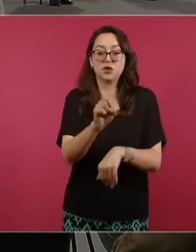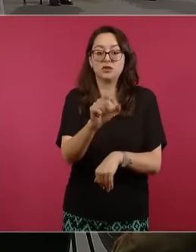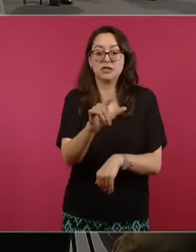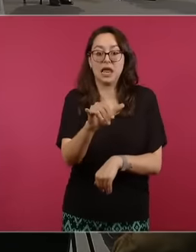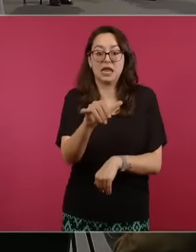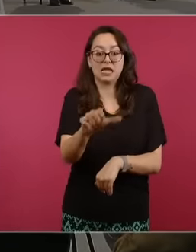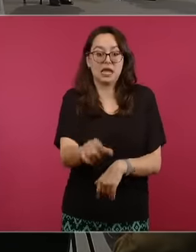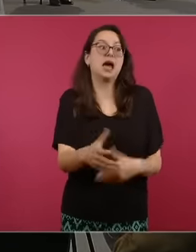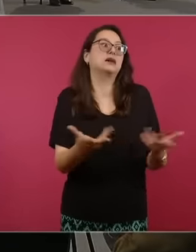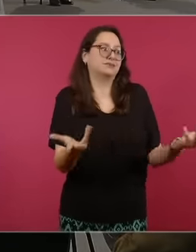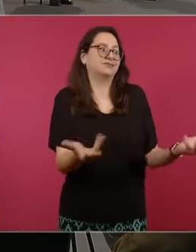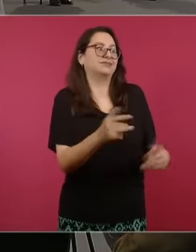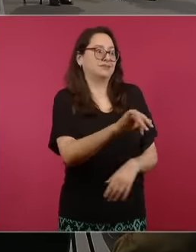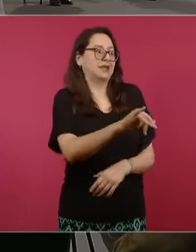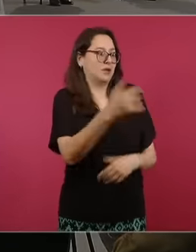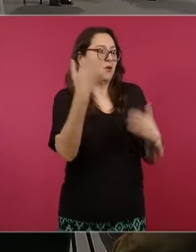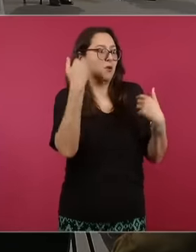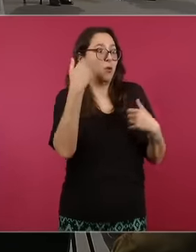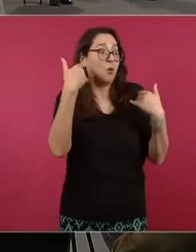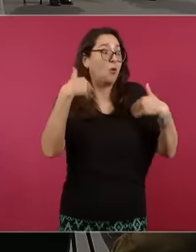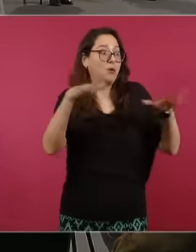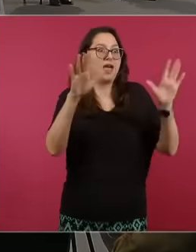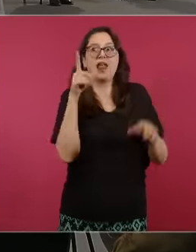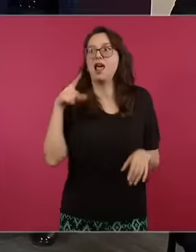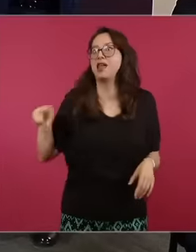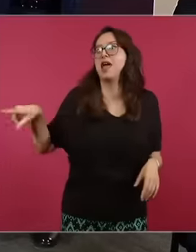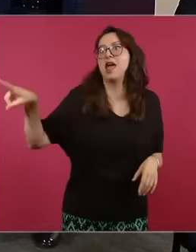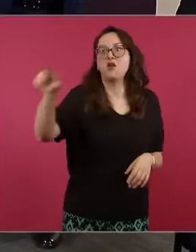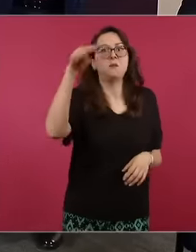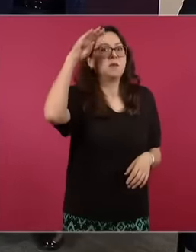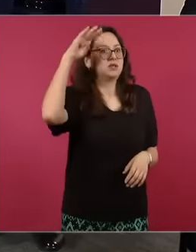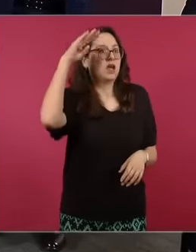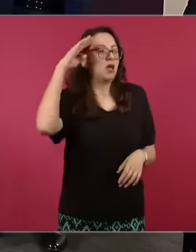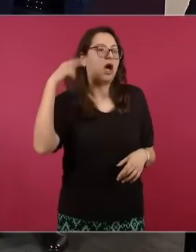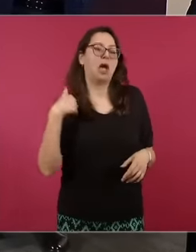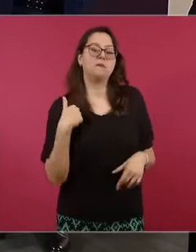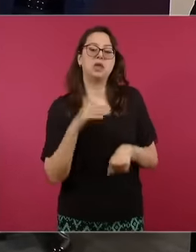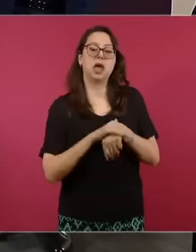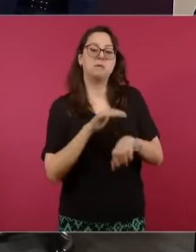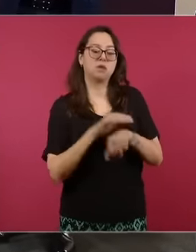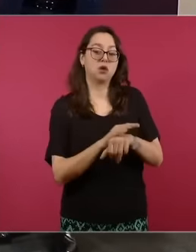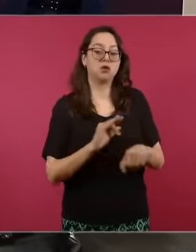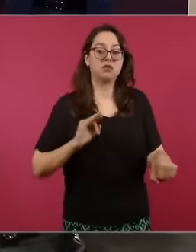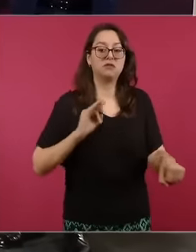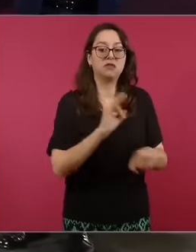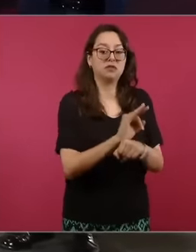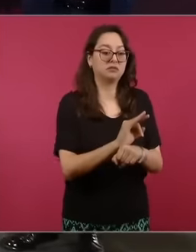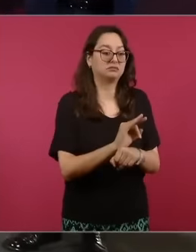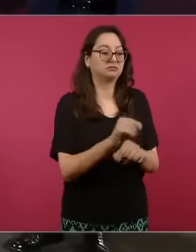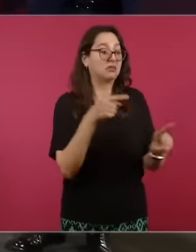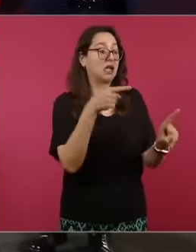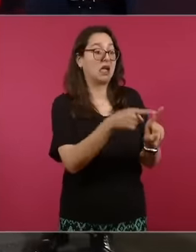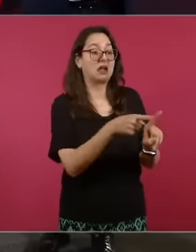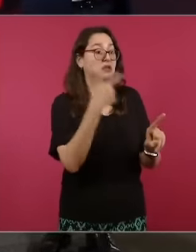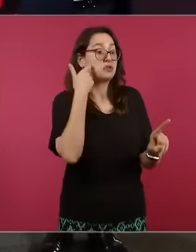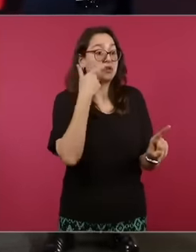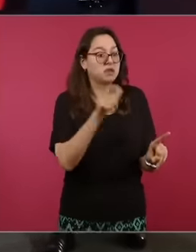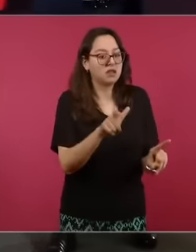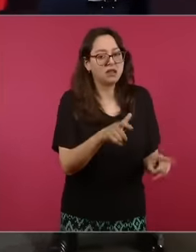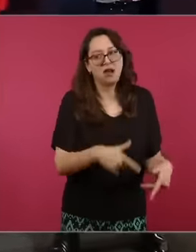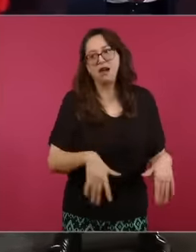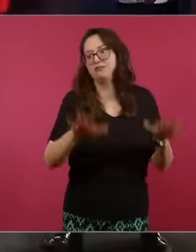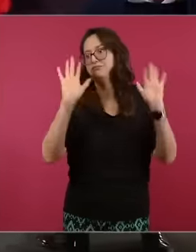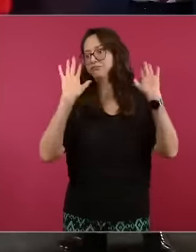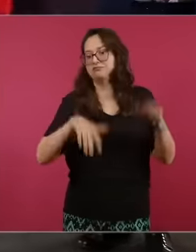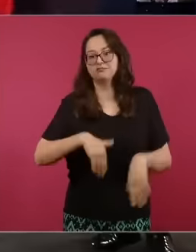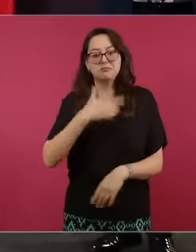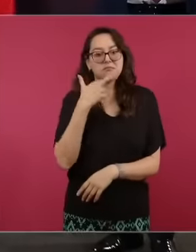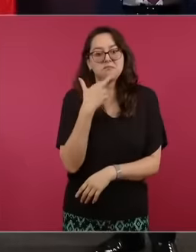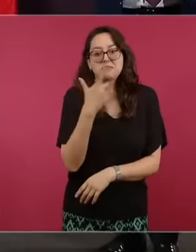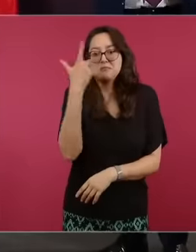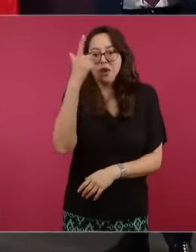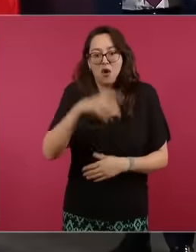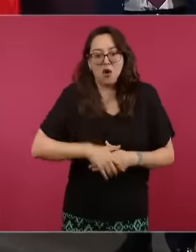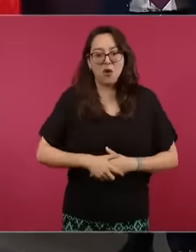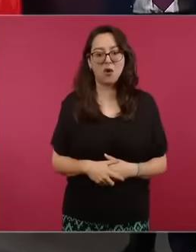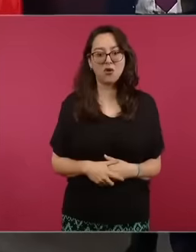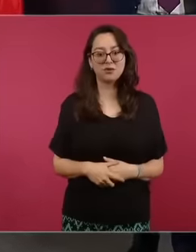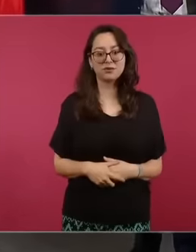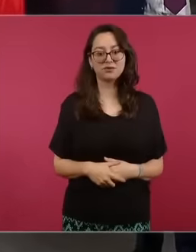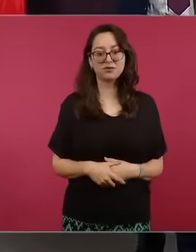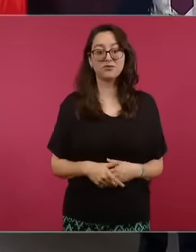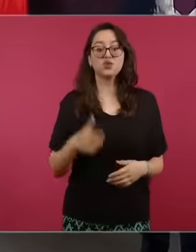imagines by Searching for a way out